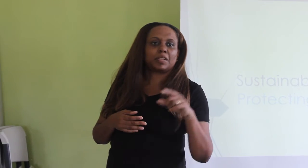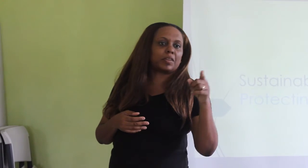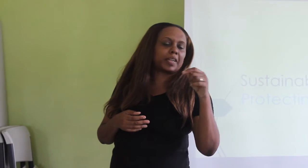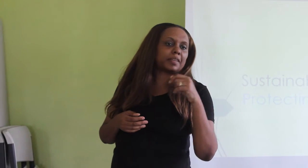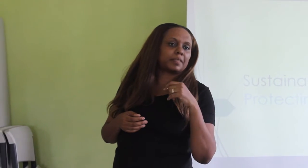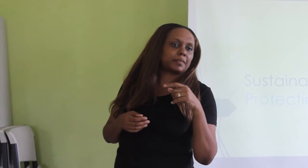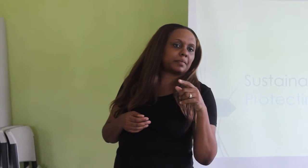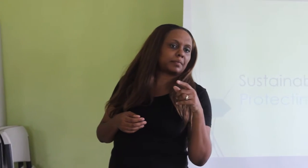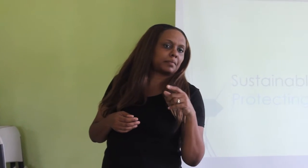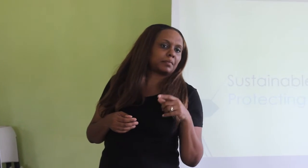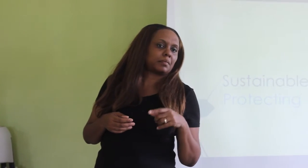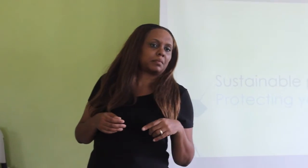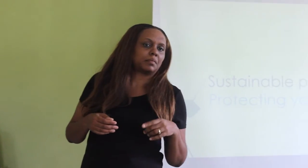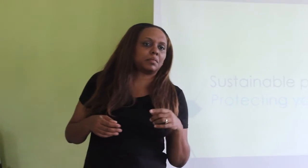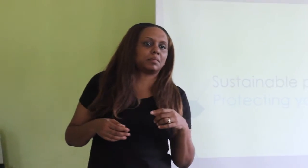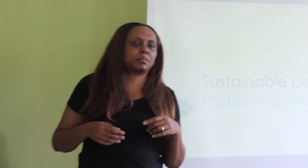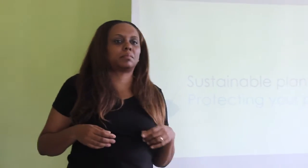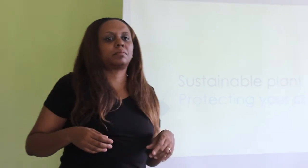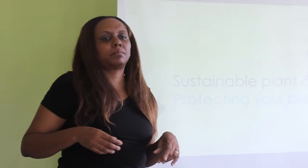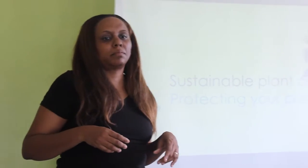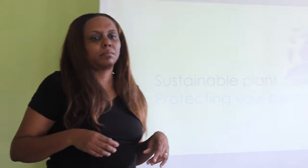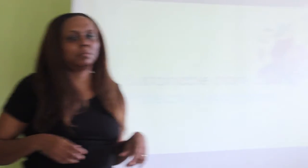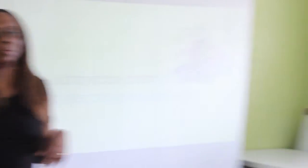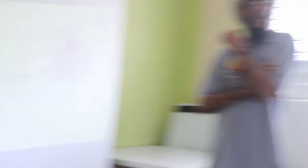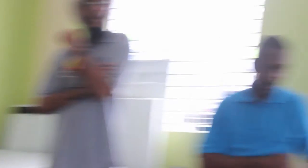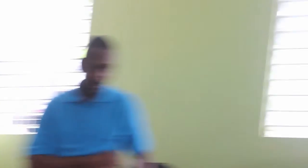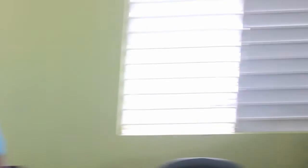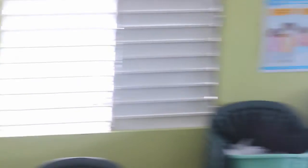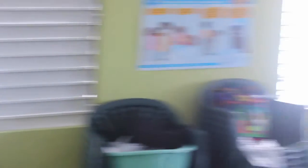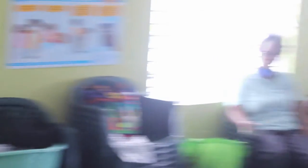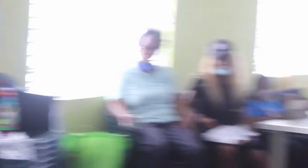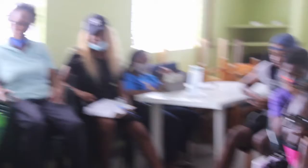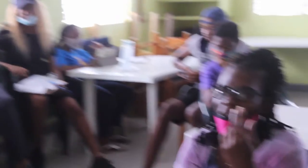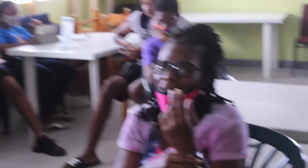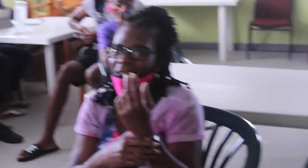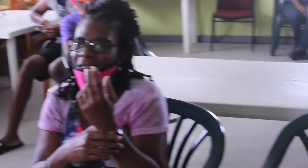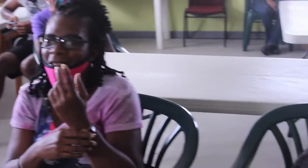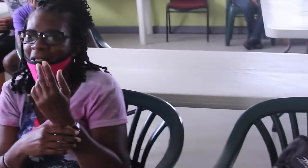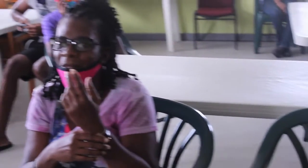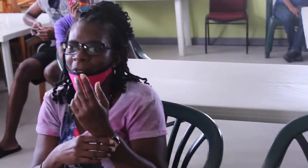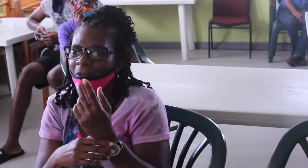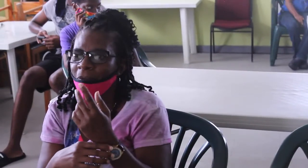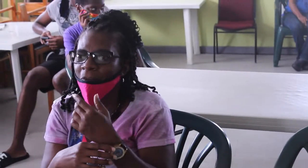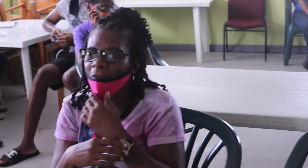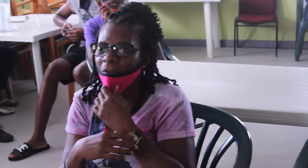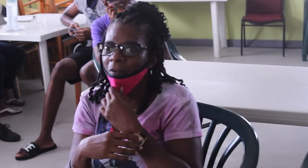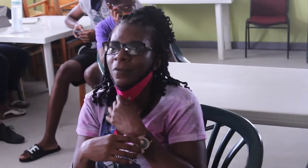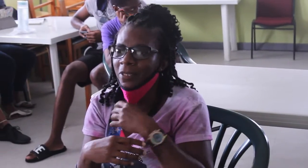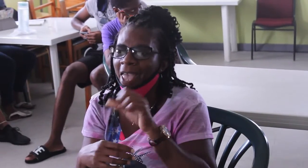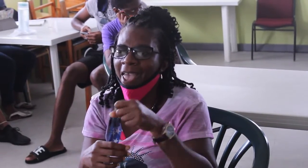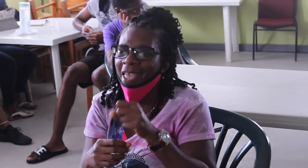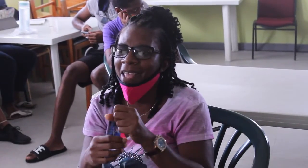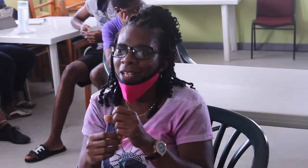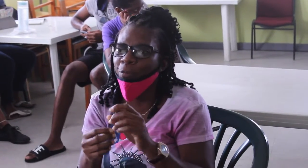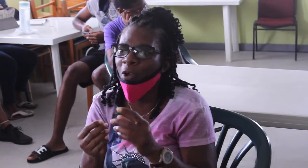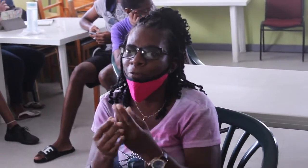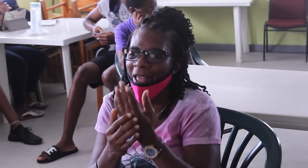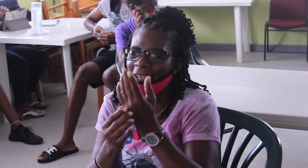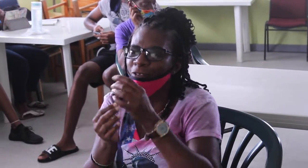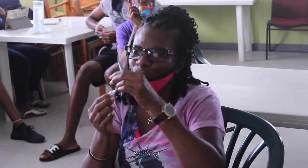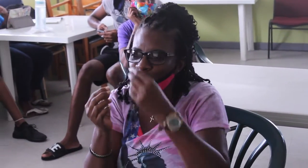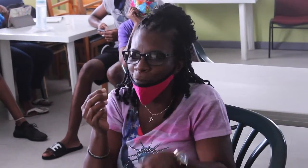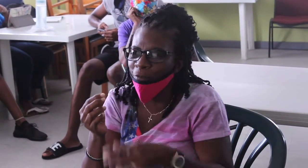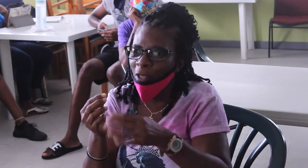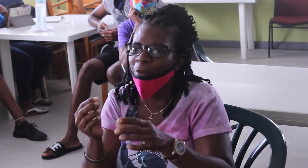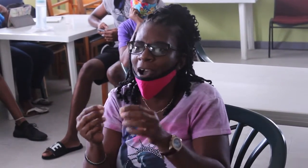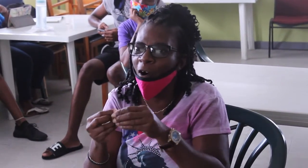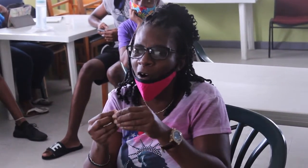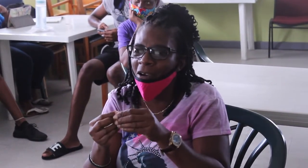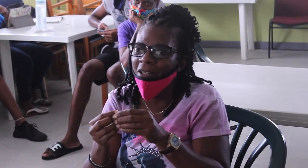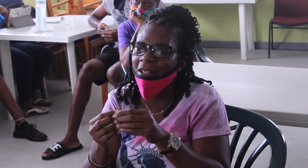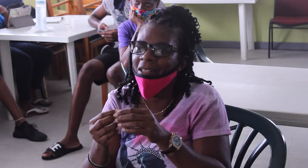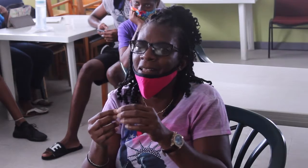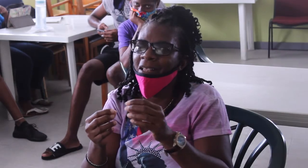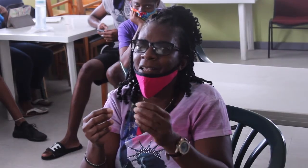okay